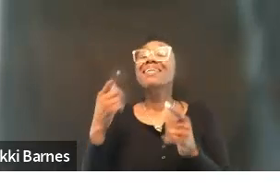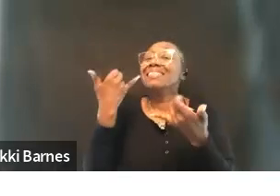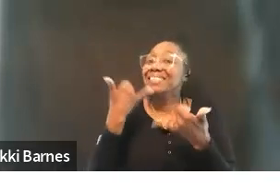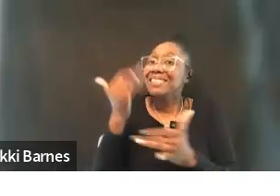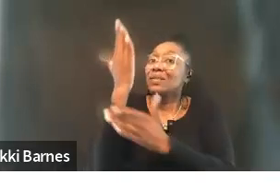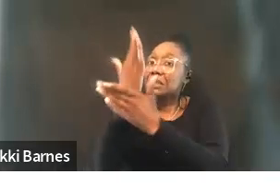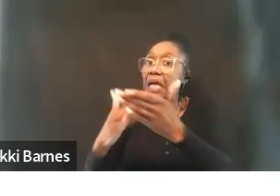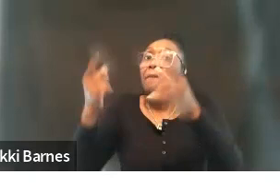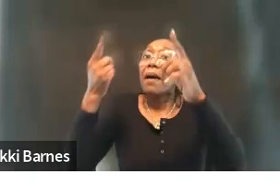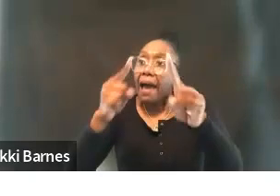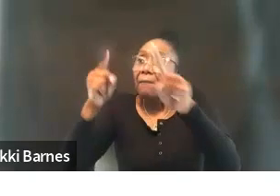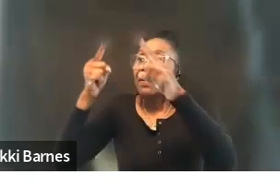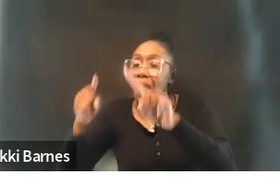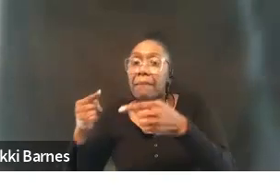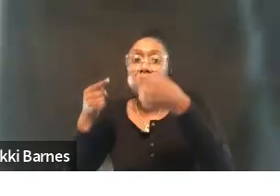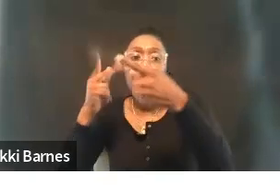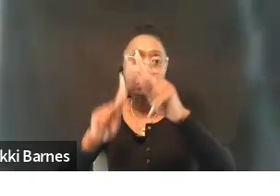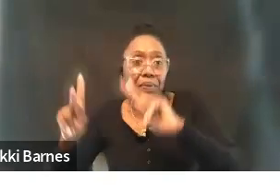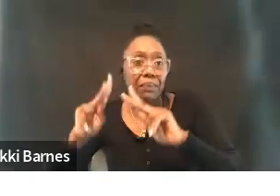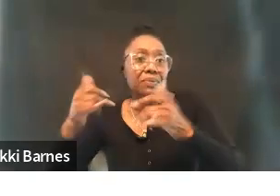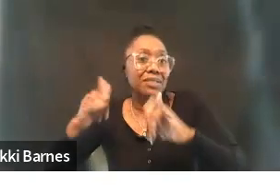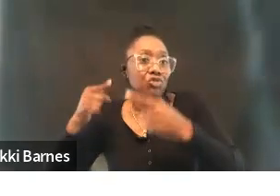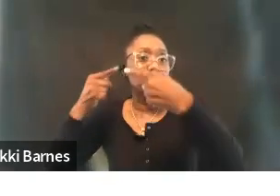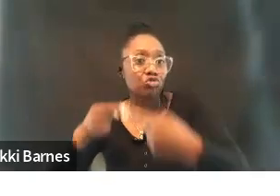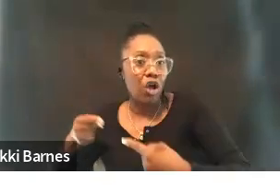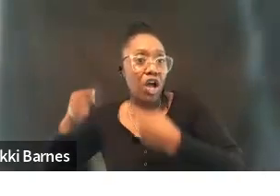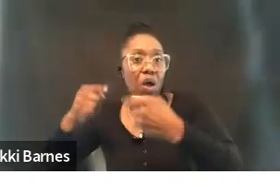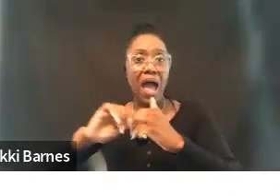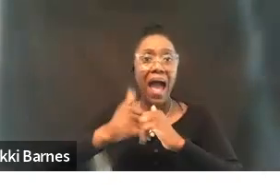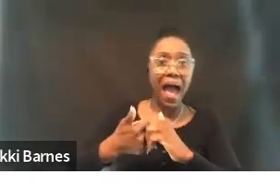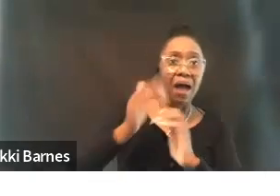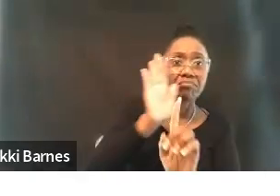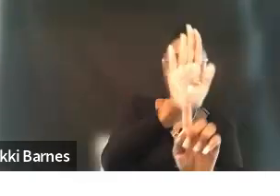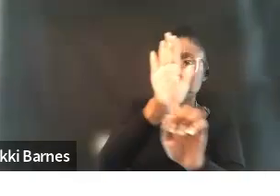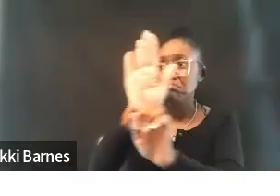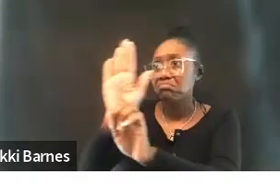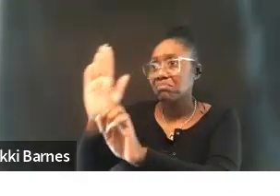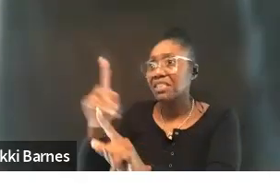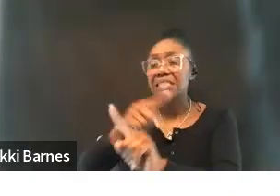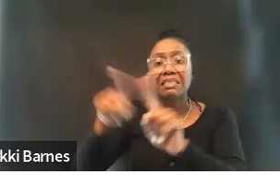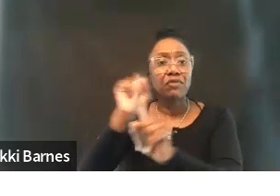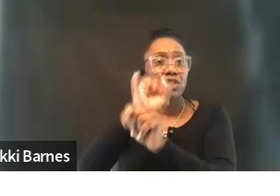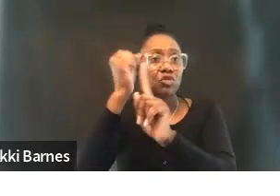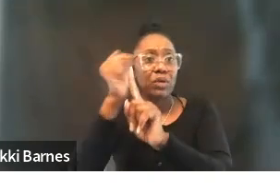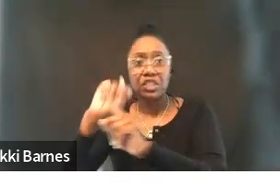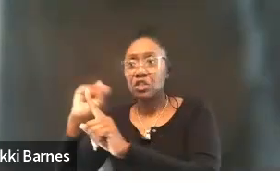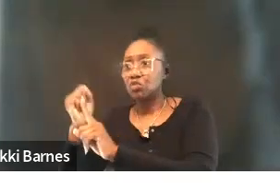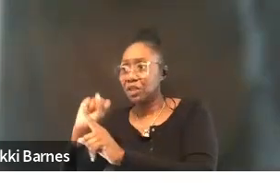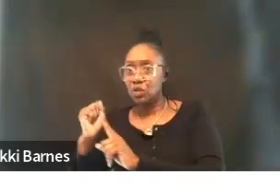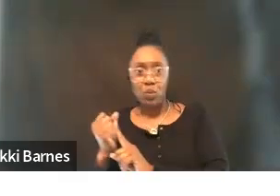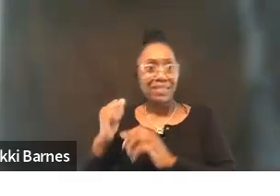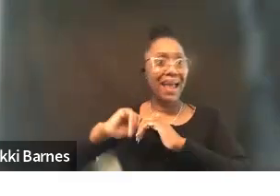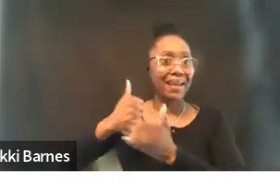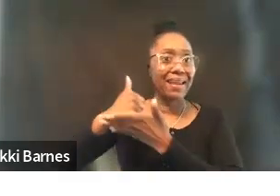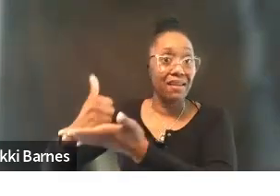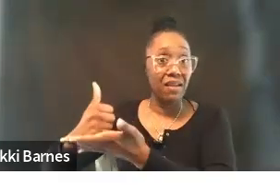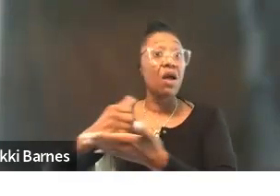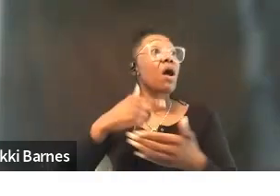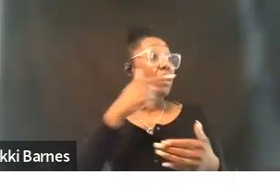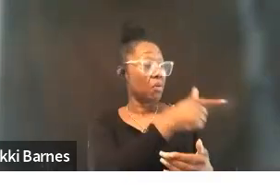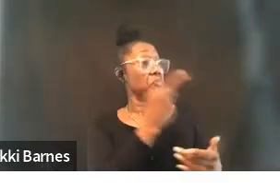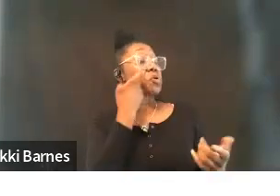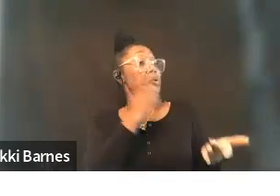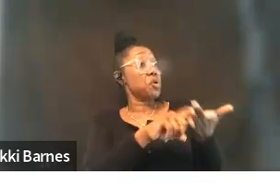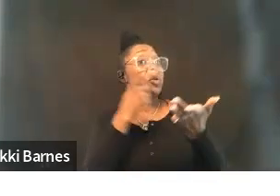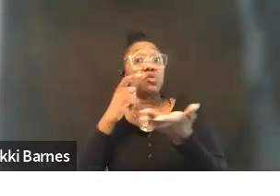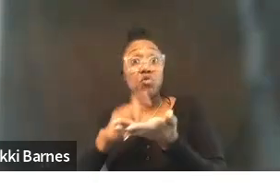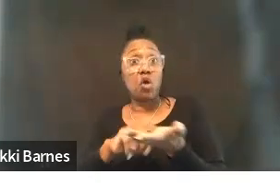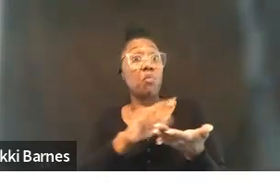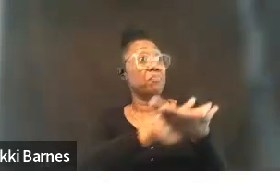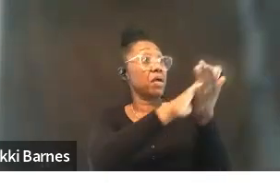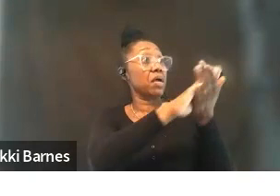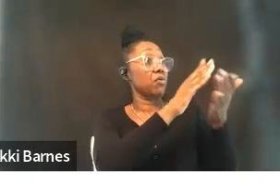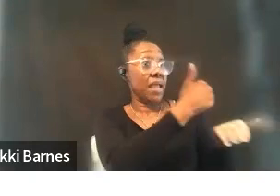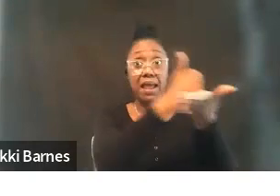And so when we looked at, what was working in the system and what wasn't. And we also looked at even with the positive outcomes we were getting from our work.